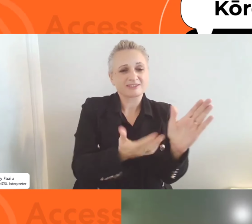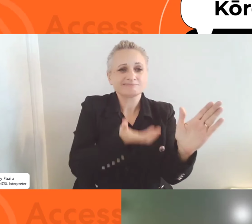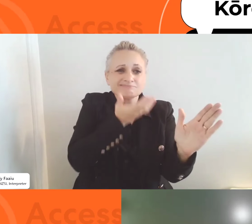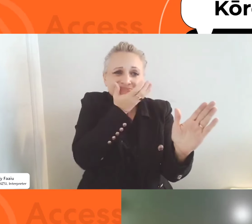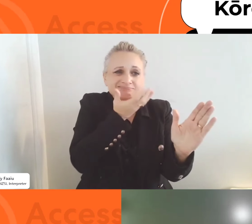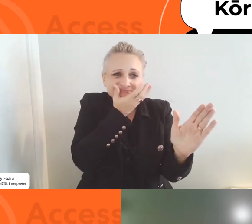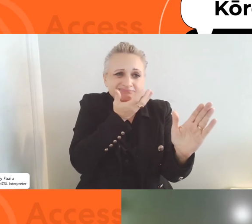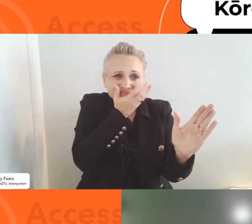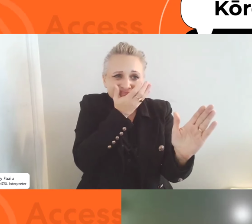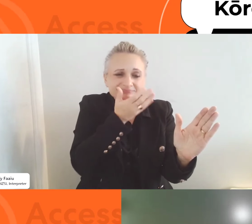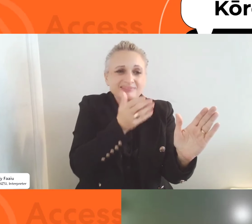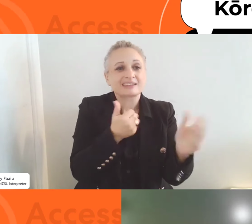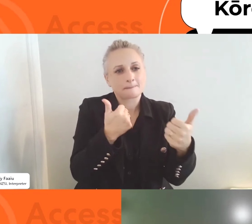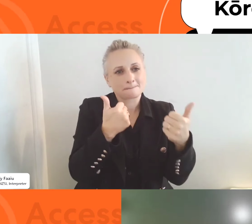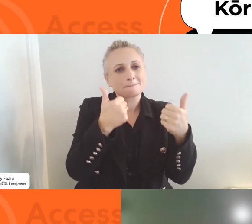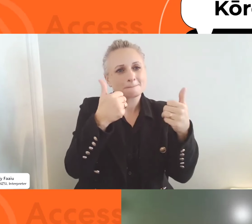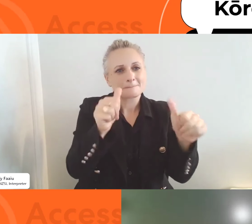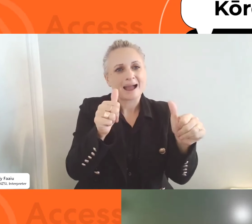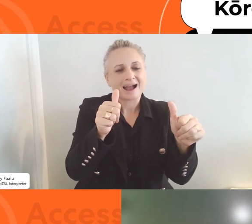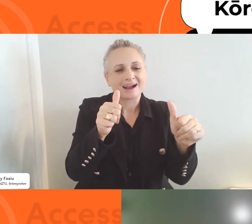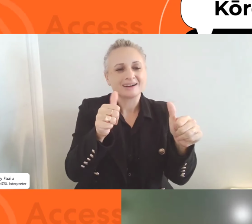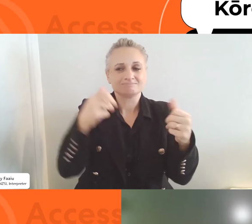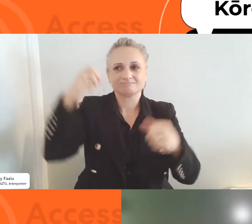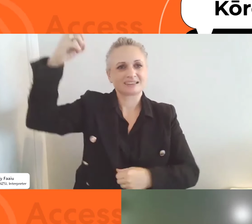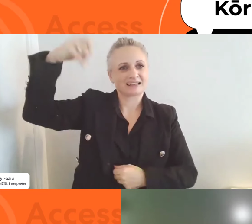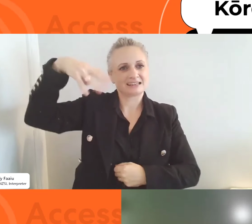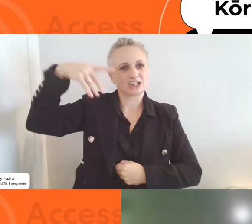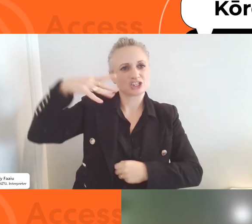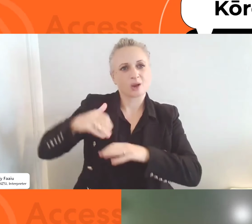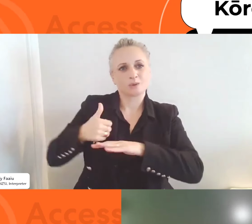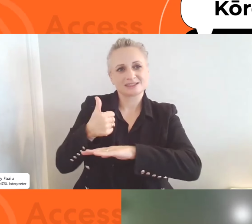property where I'm living. And many people are affected by this